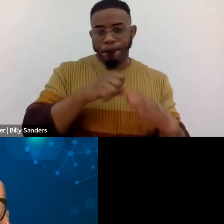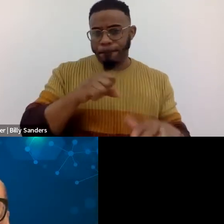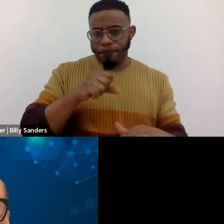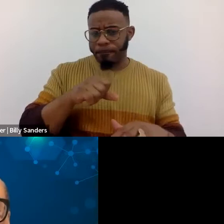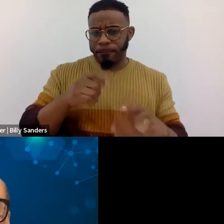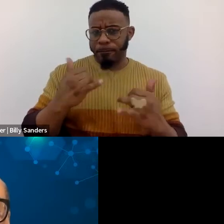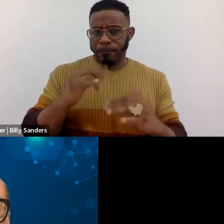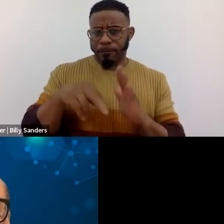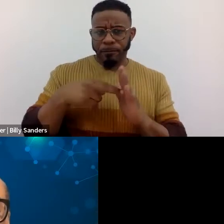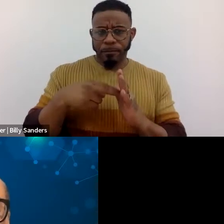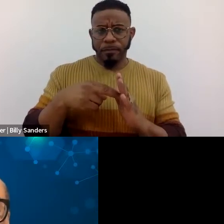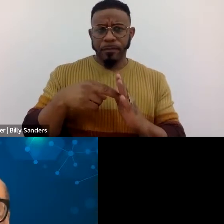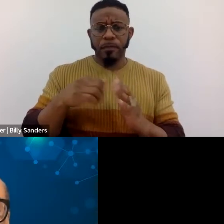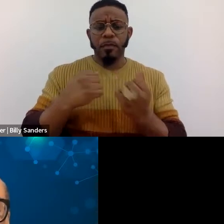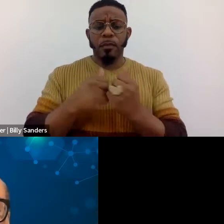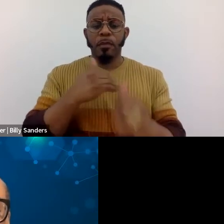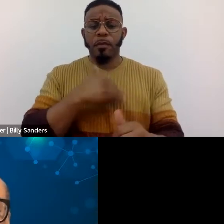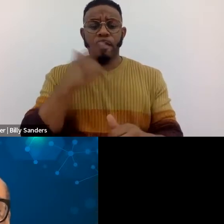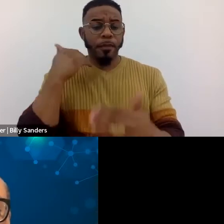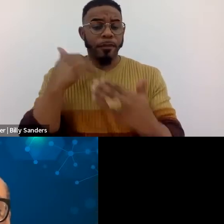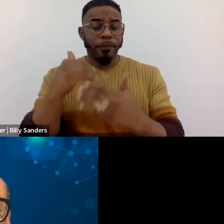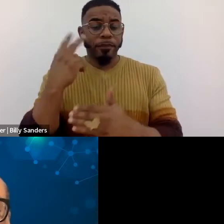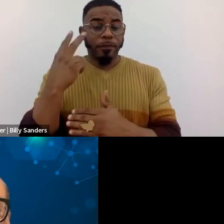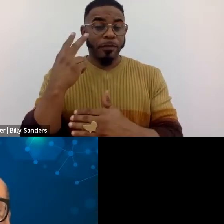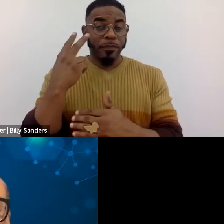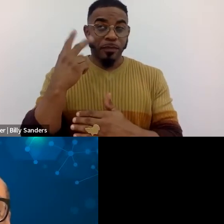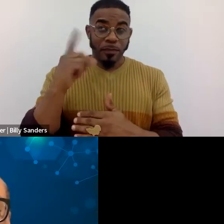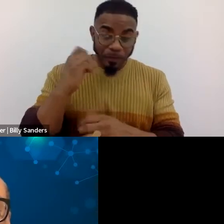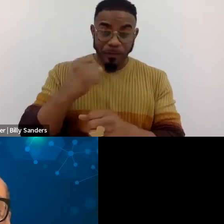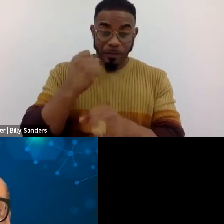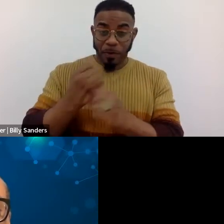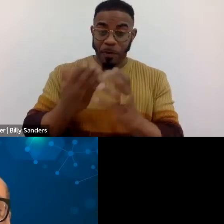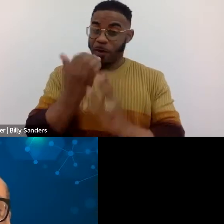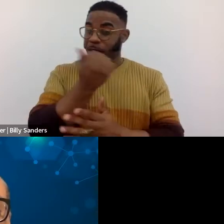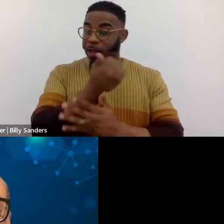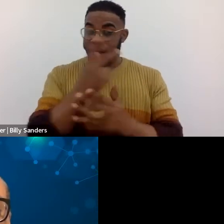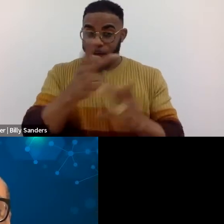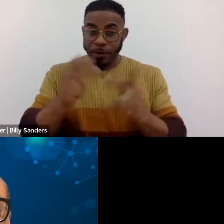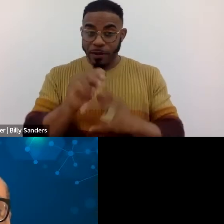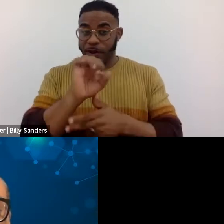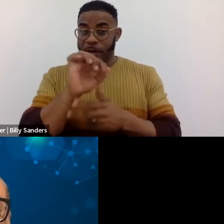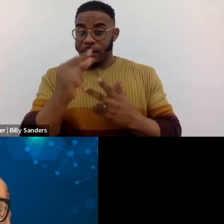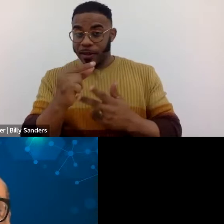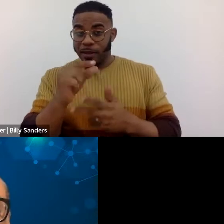Stephanie supported members for nearly two decades through several positions at SAG and SAG-AFTRA